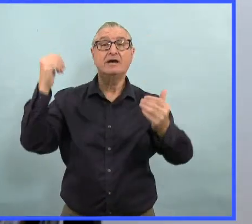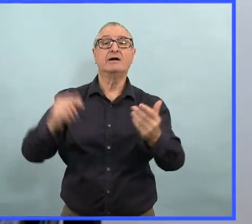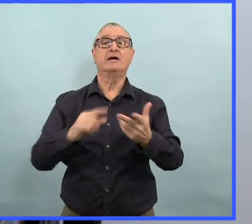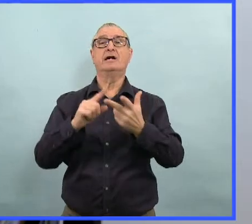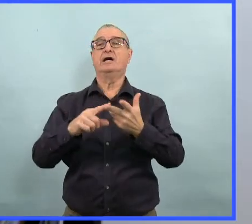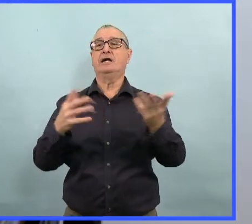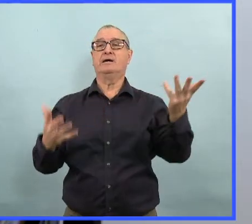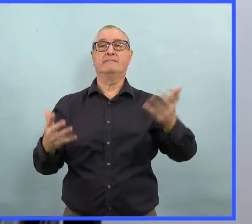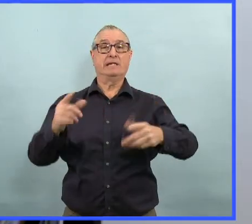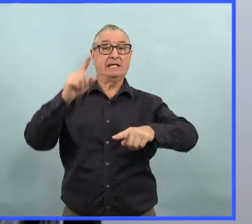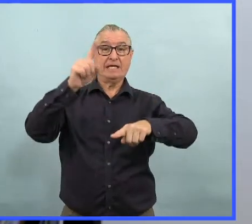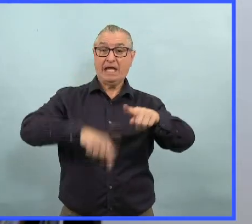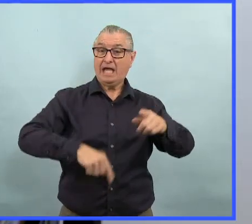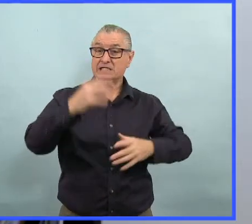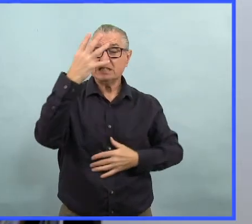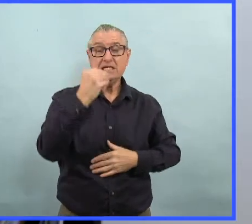some other recent scientific findings